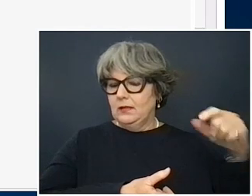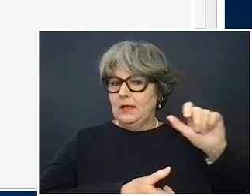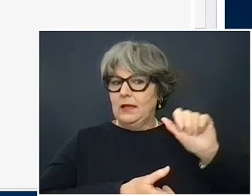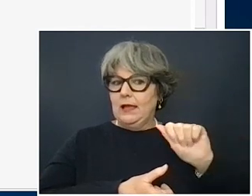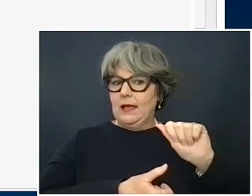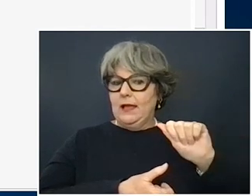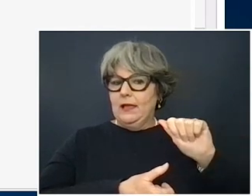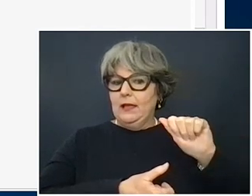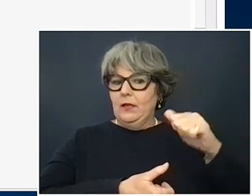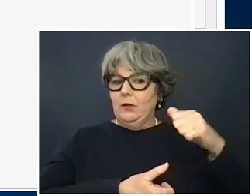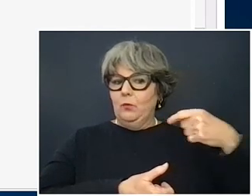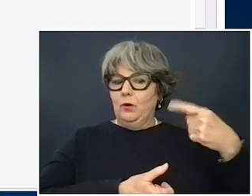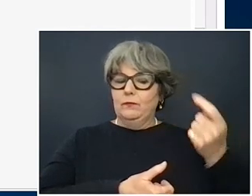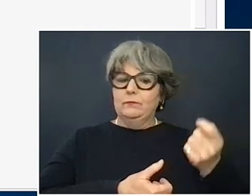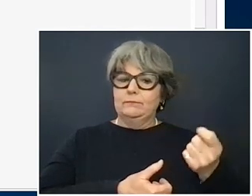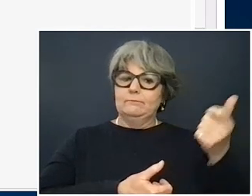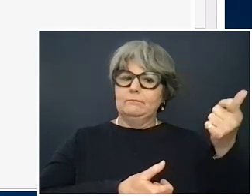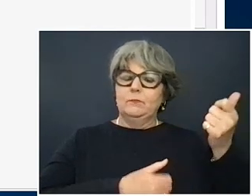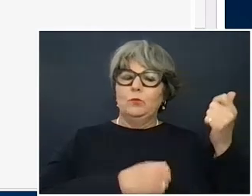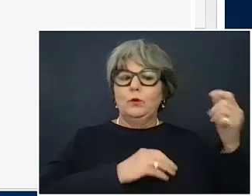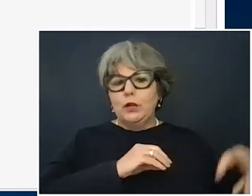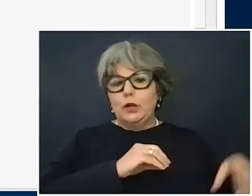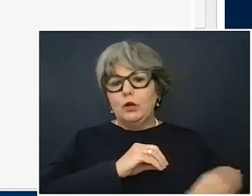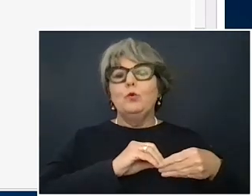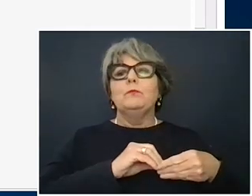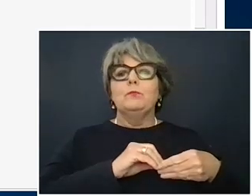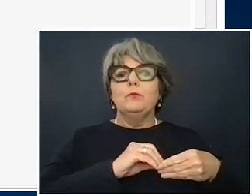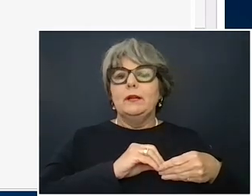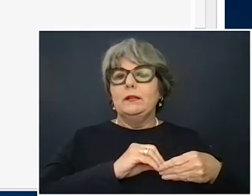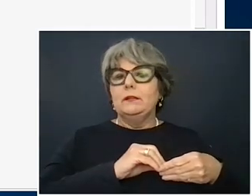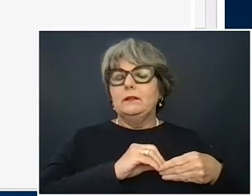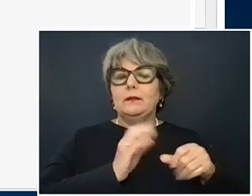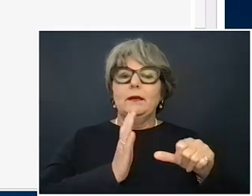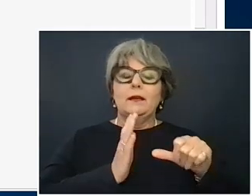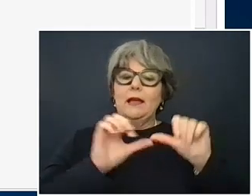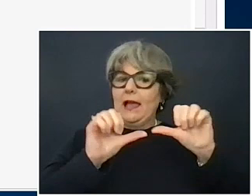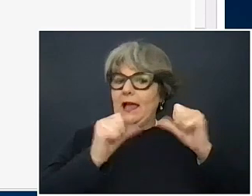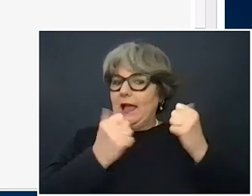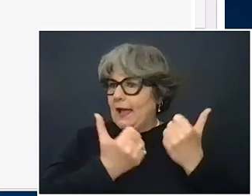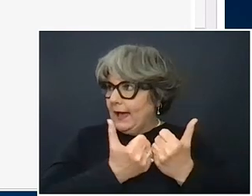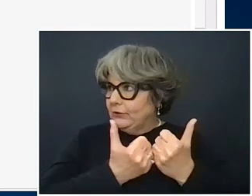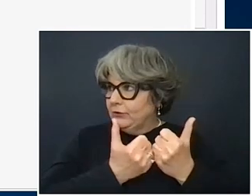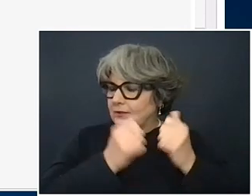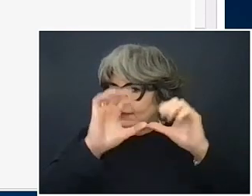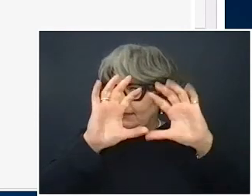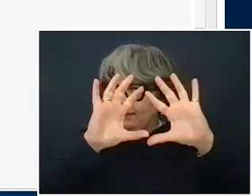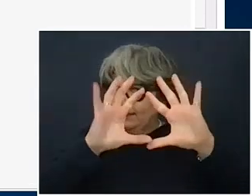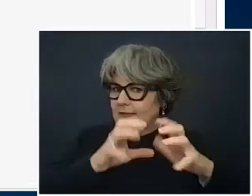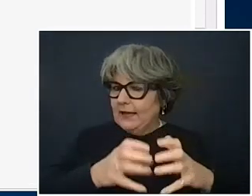incorporated agency categories, for our